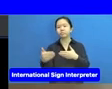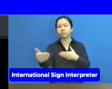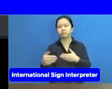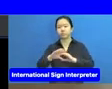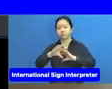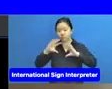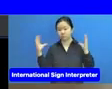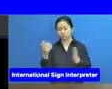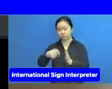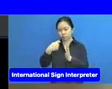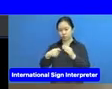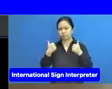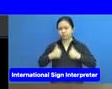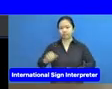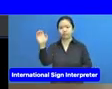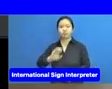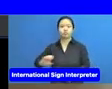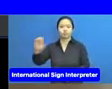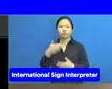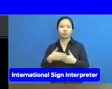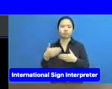For example, good practices on inclusion,